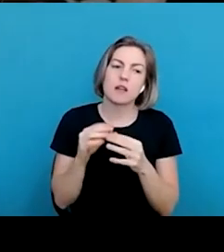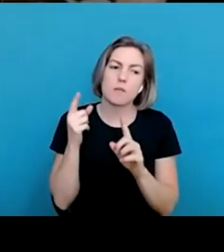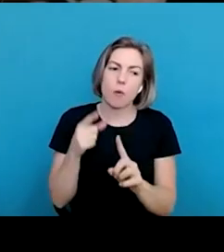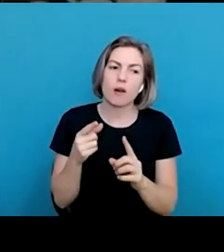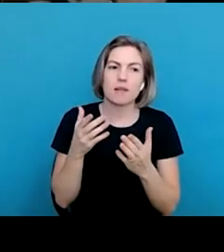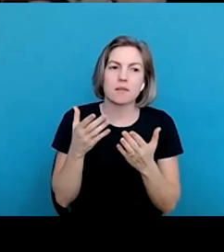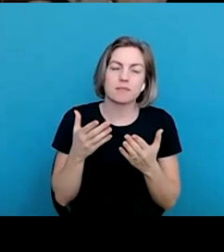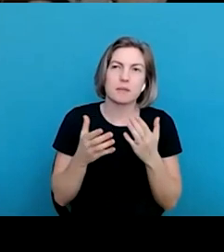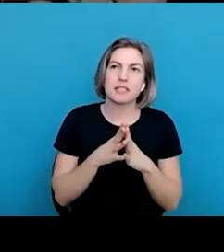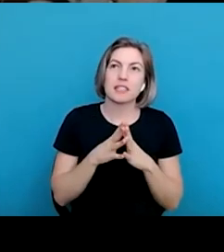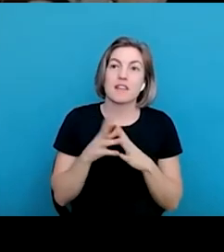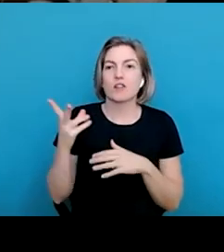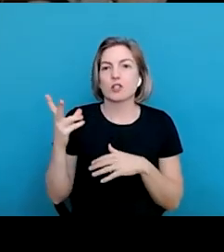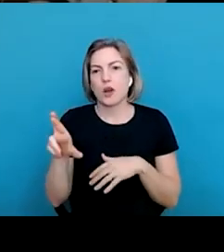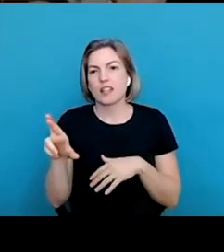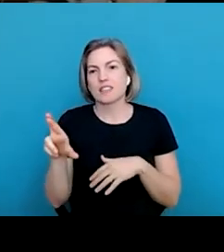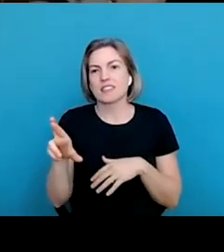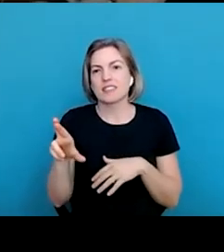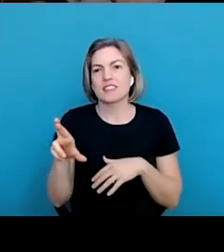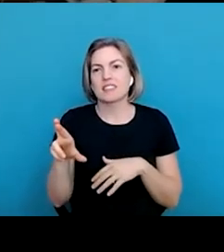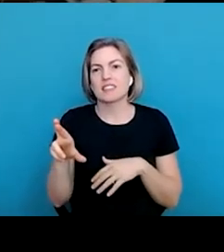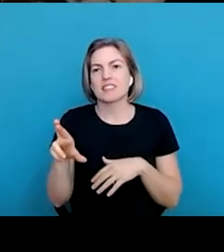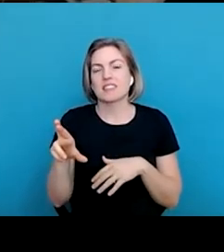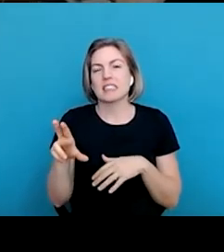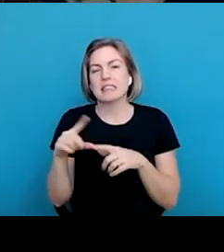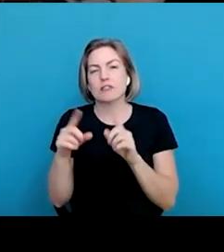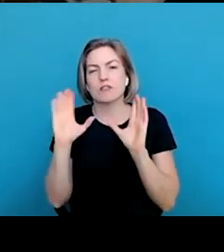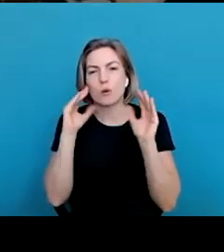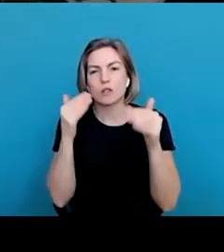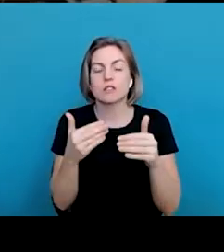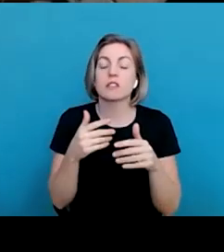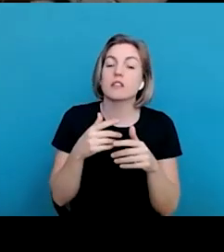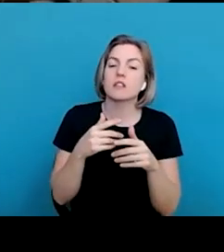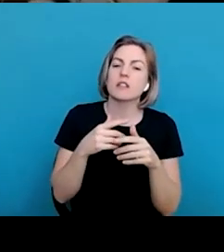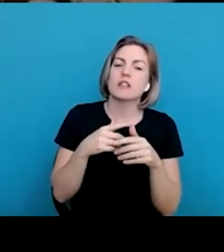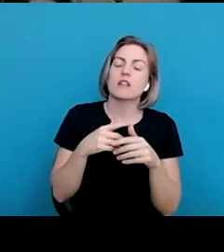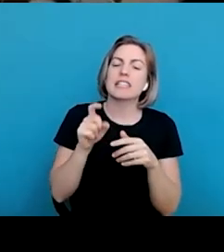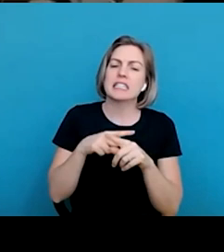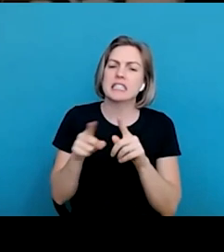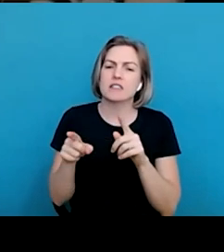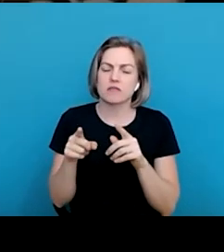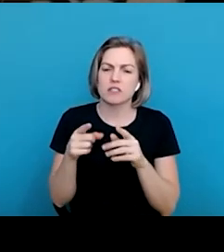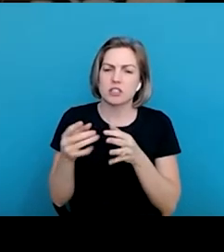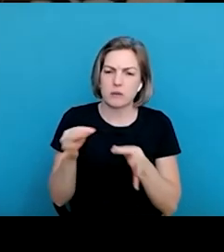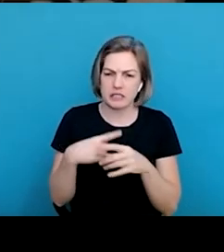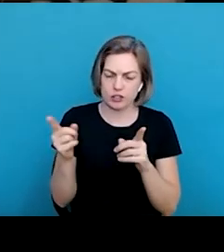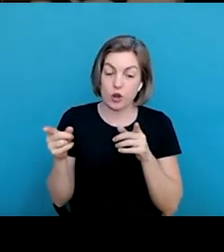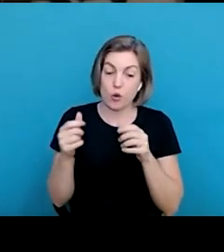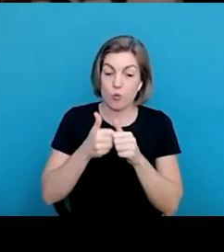the notion of virtual reality, I think we need to distinguish between remote, which we are doing today, and virtual.